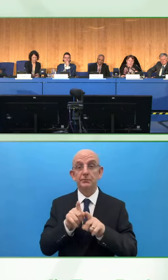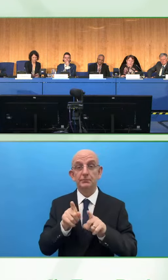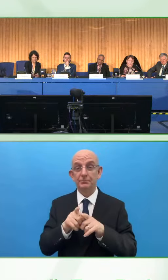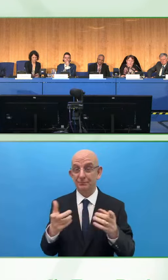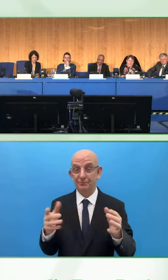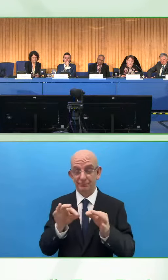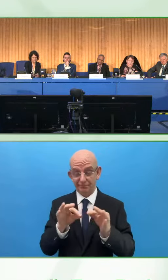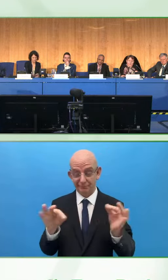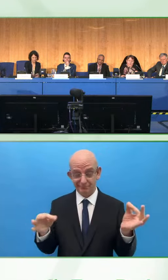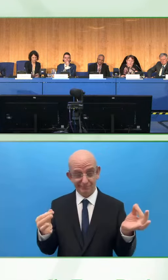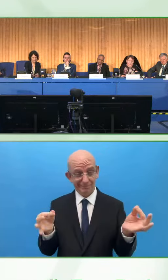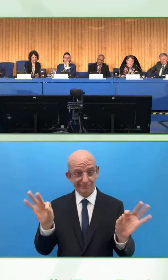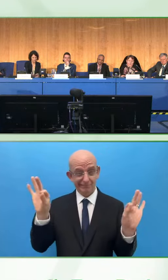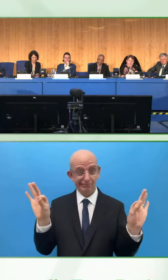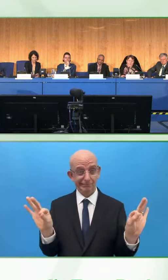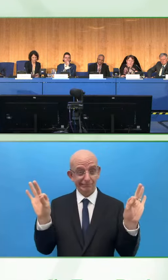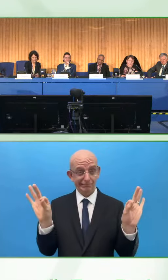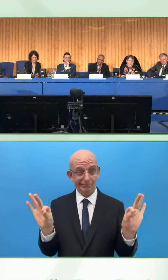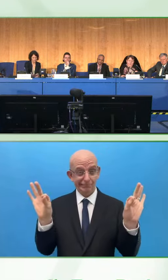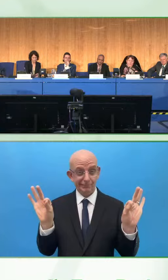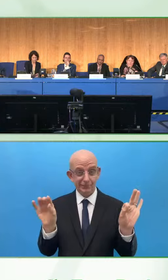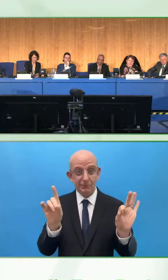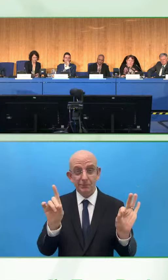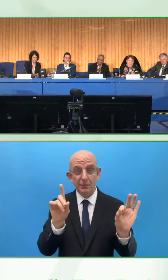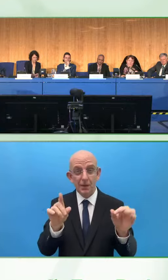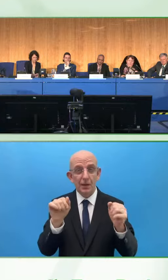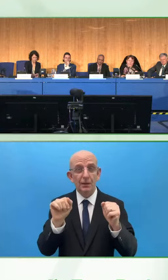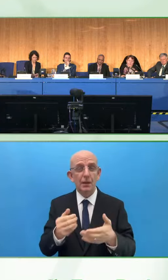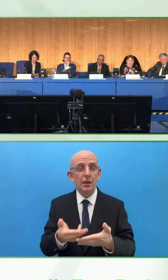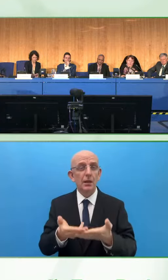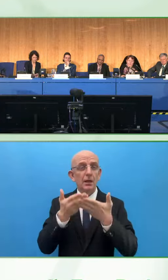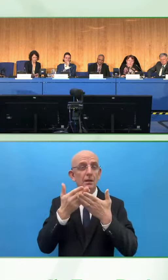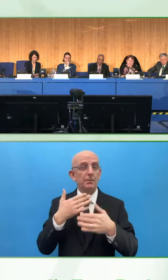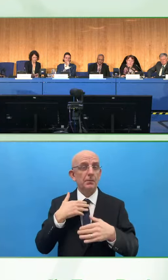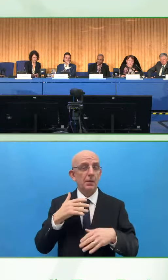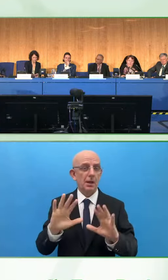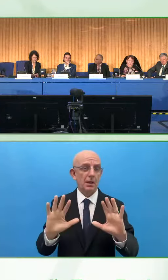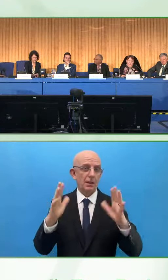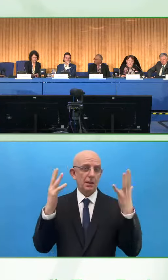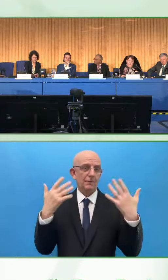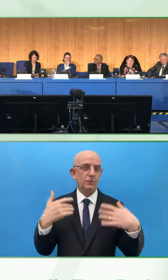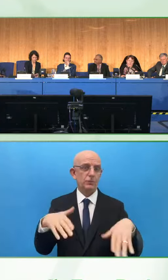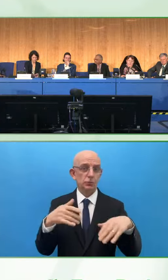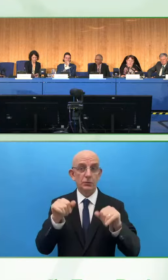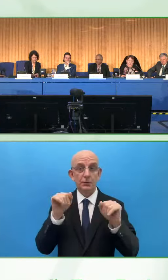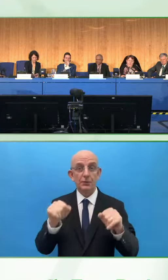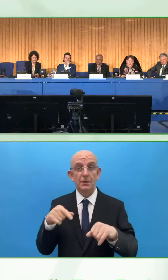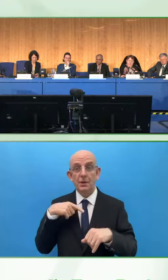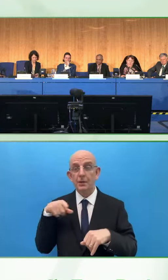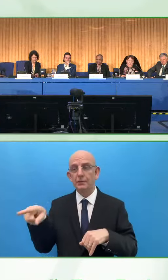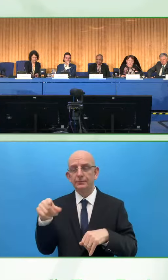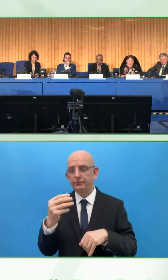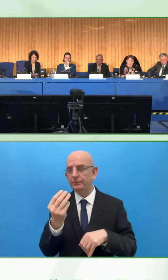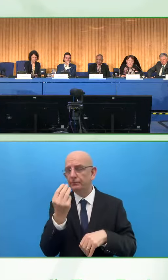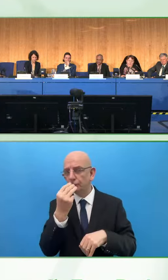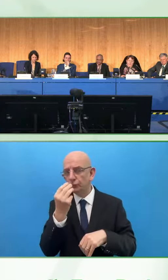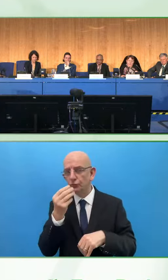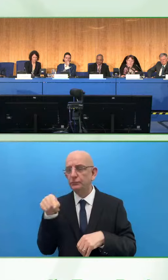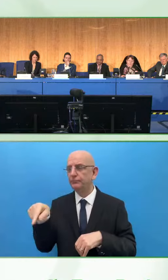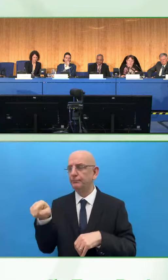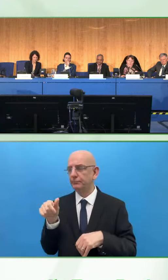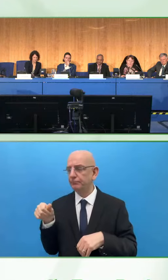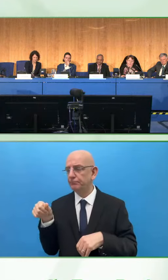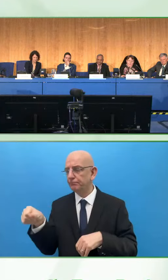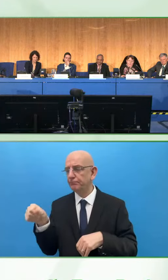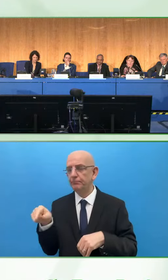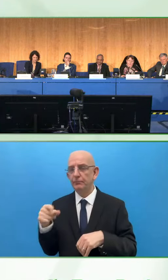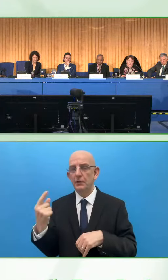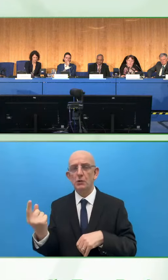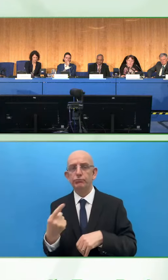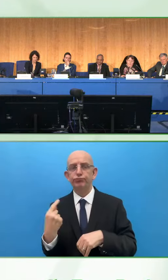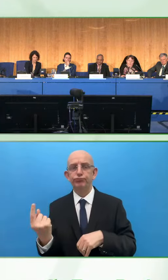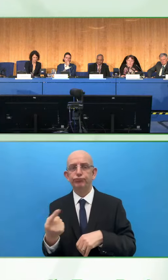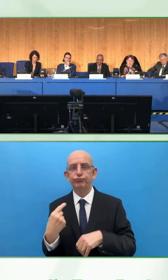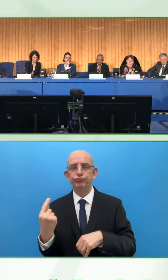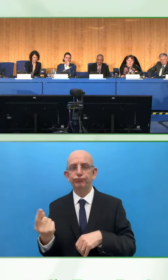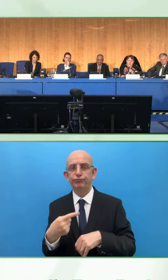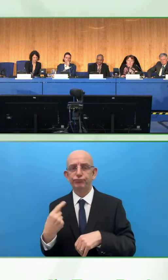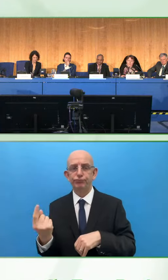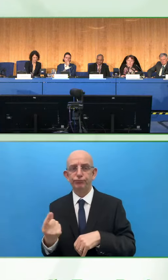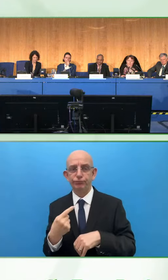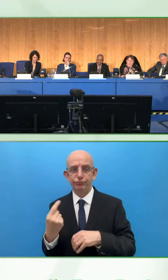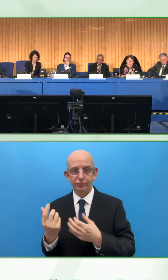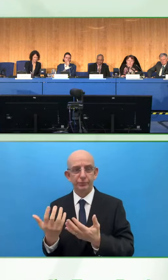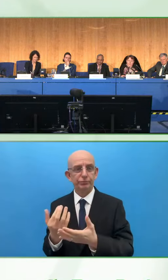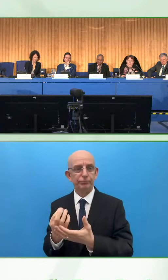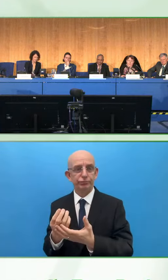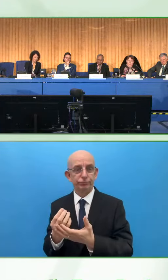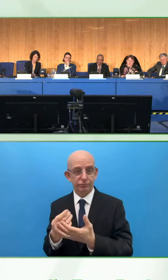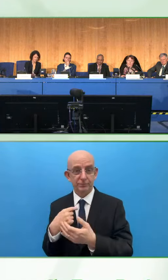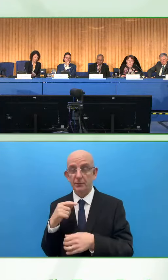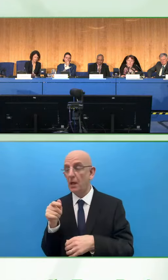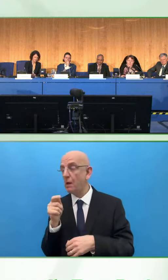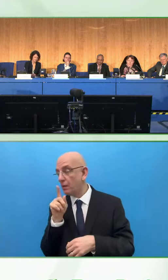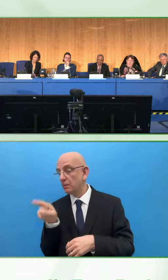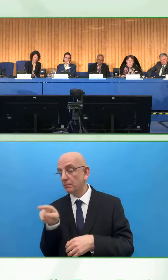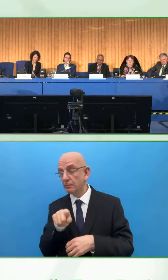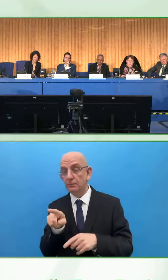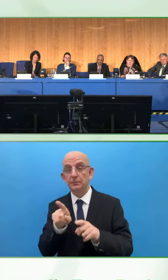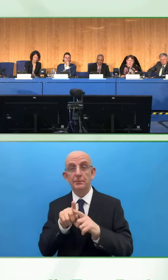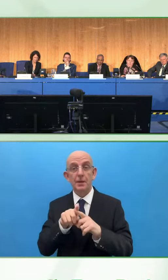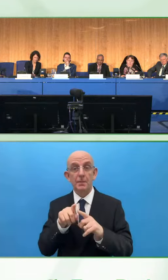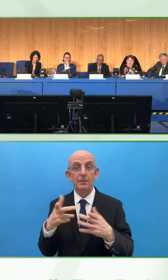I can turn on the PowerPoint and then I can use my short microwave stick that I keep here.